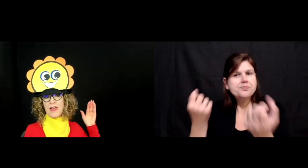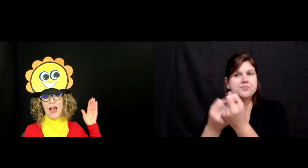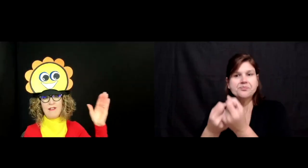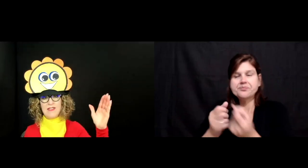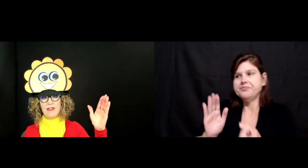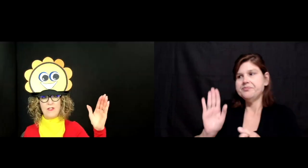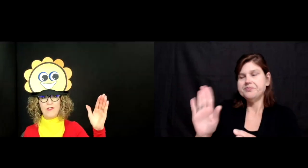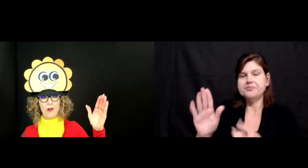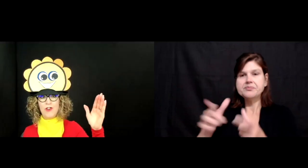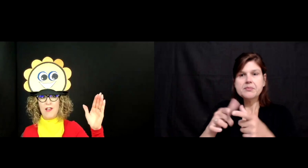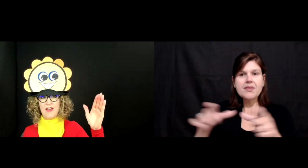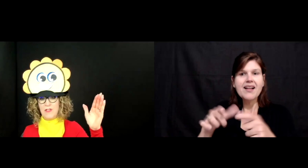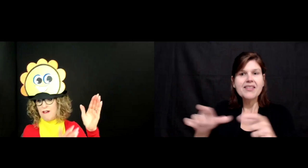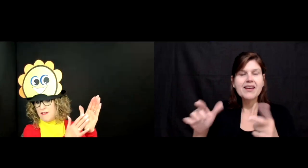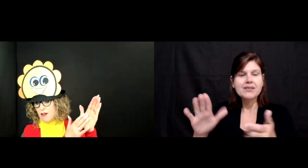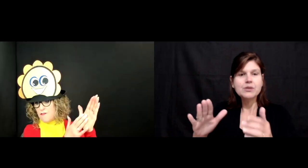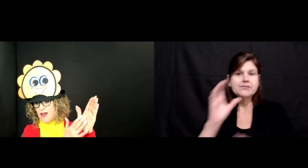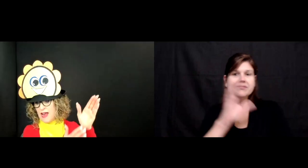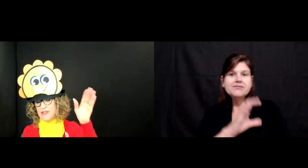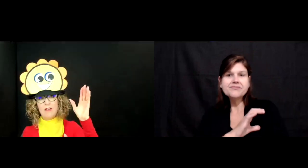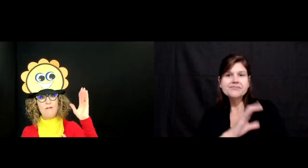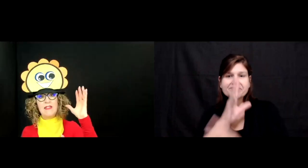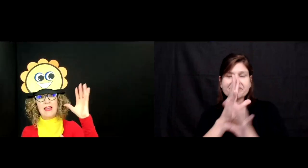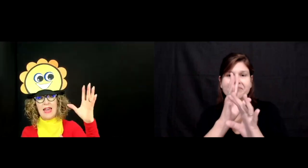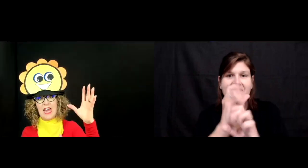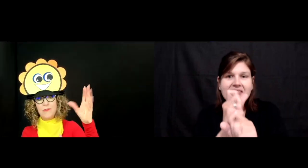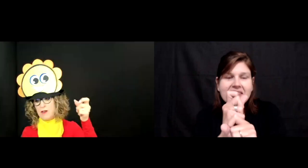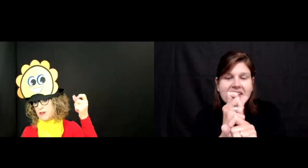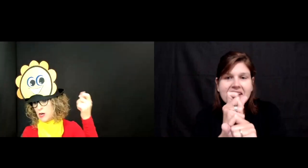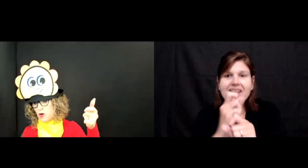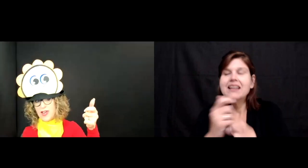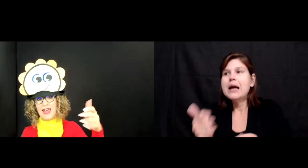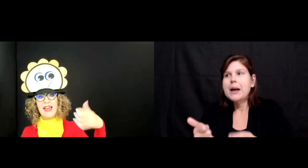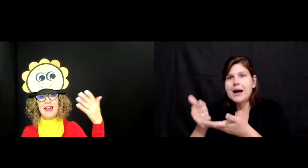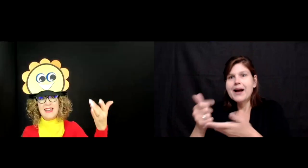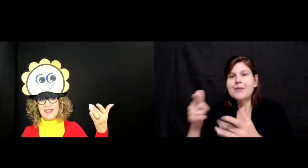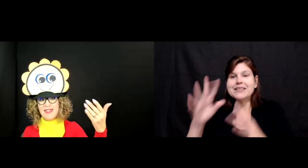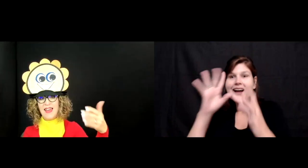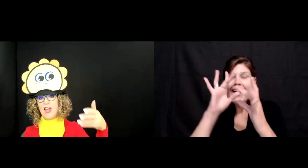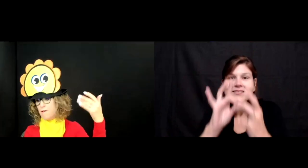The characters, the children can't take their eyes off. It increases engagement, looking, listening,